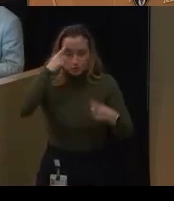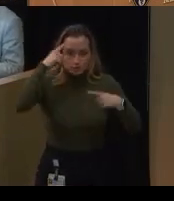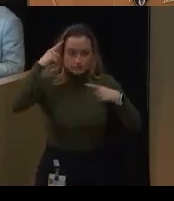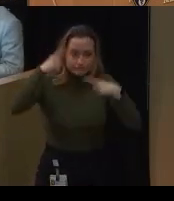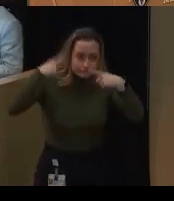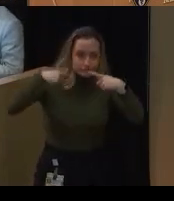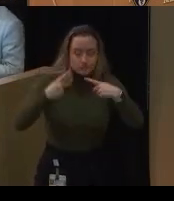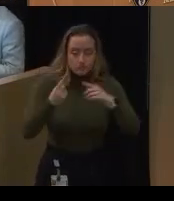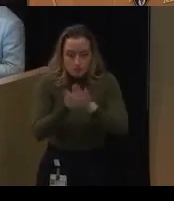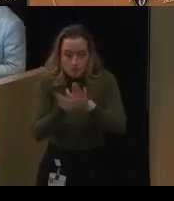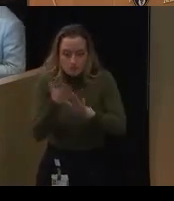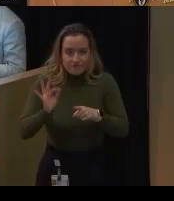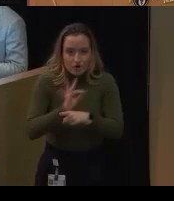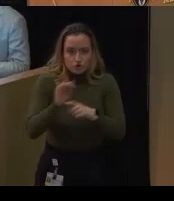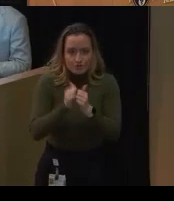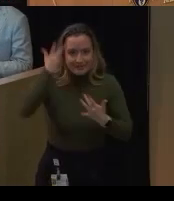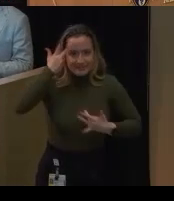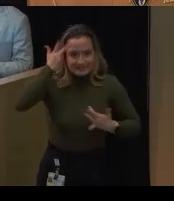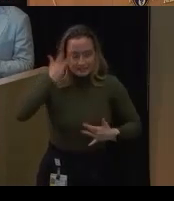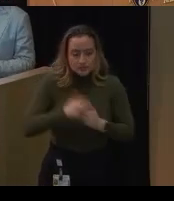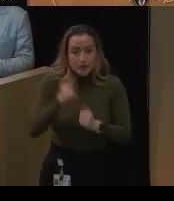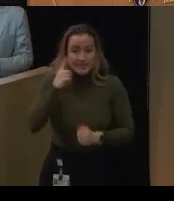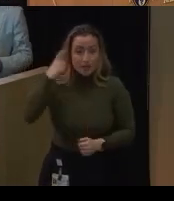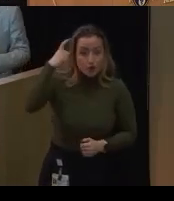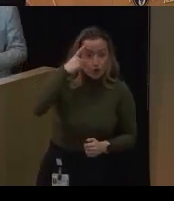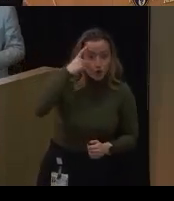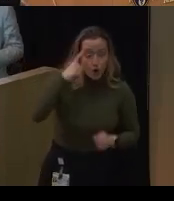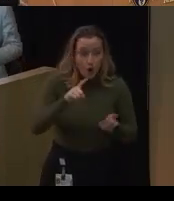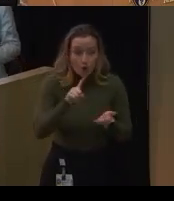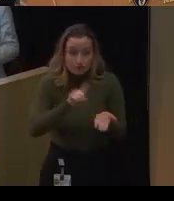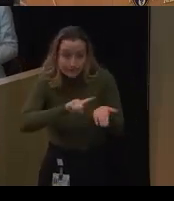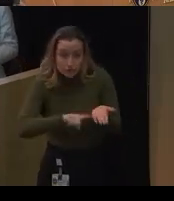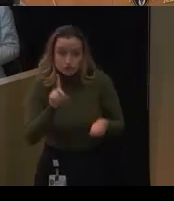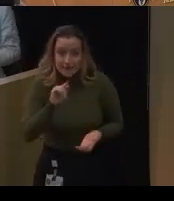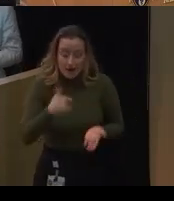illness and I think this is where neuroimaging data have been somewhat useful so now two decades